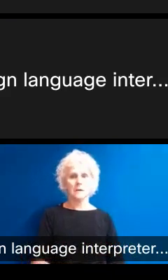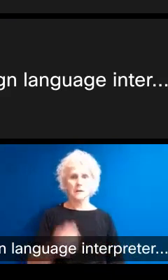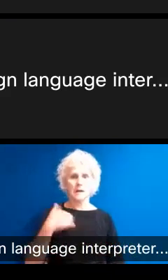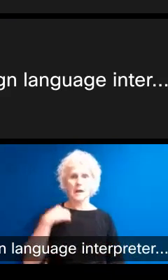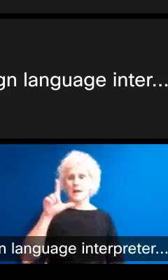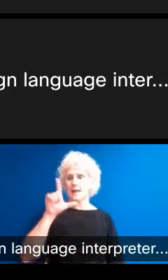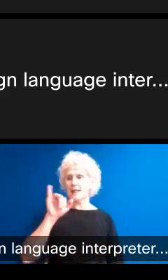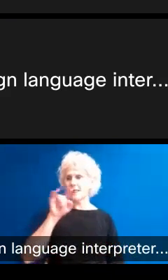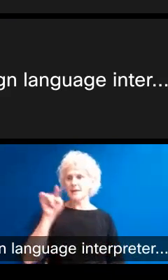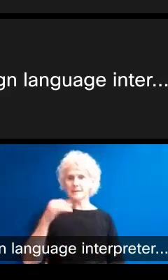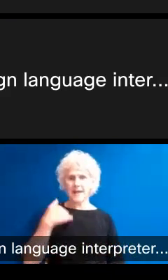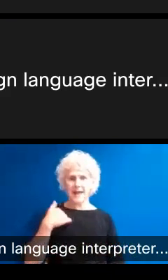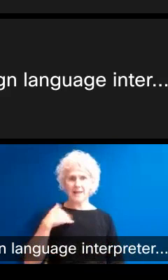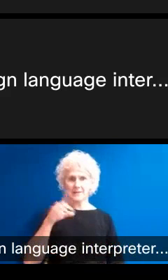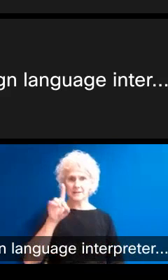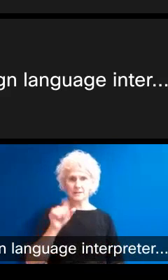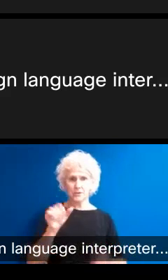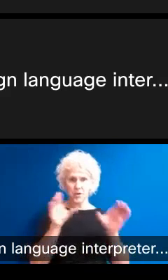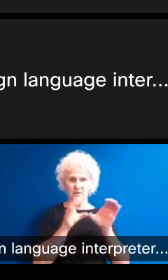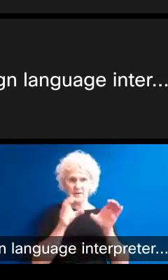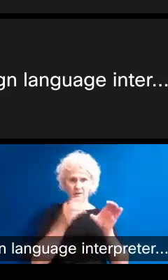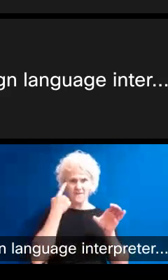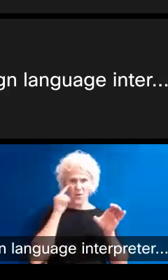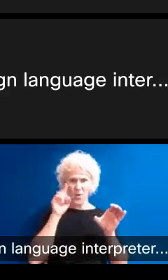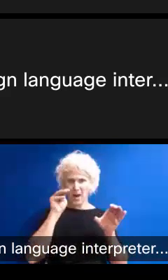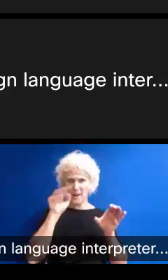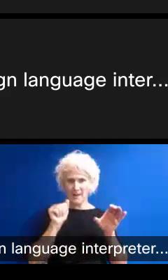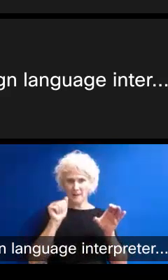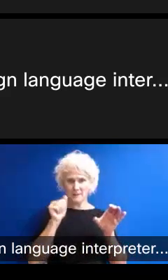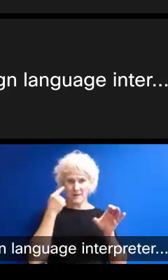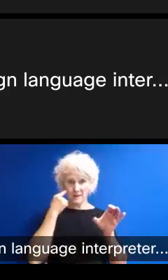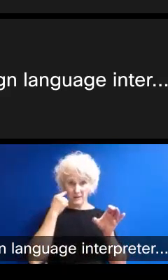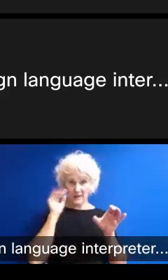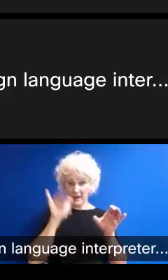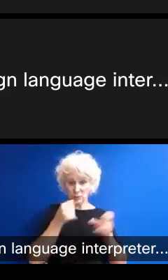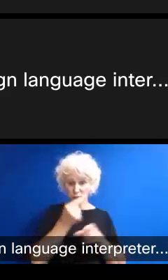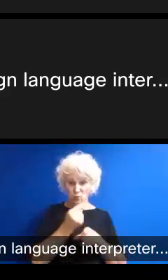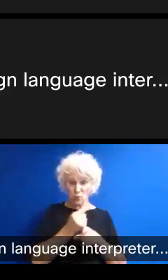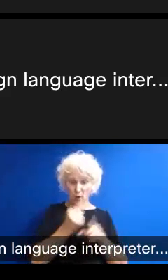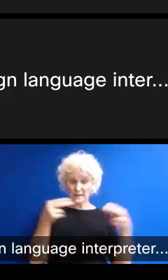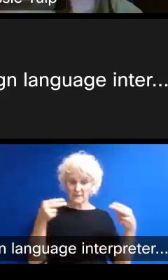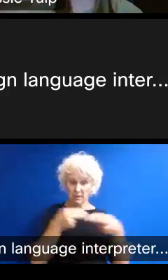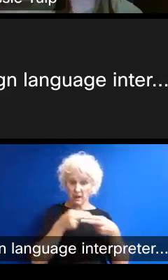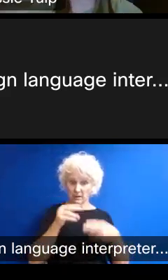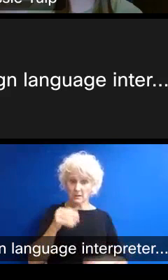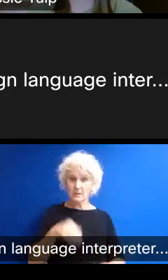disability certification for MA eligibility up, is that where you need me to be? - [Cassie] Thanks Liz. My computer